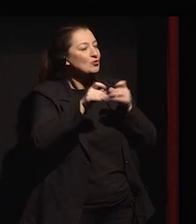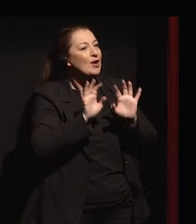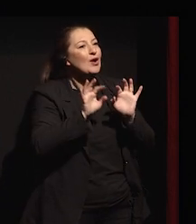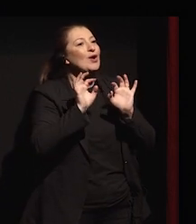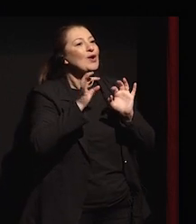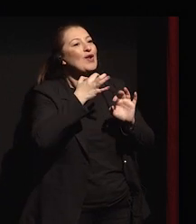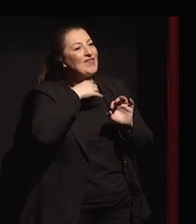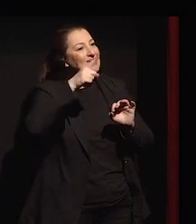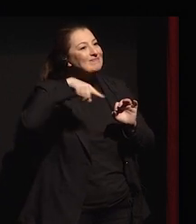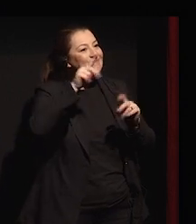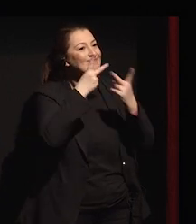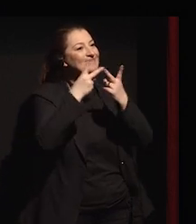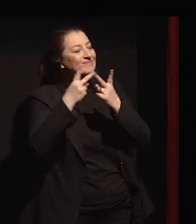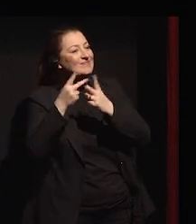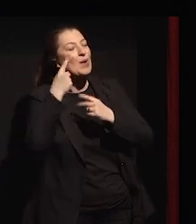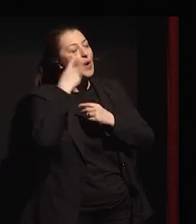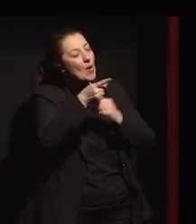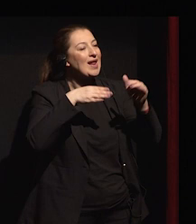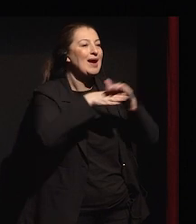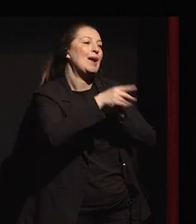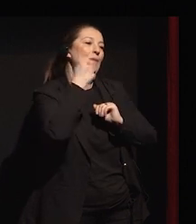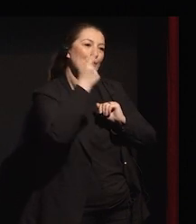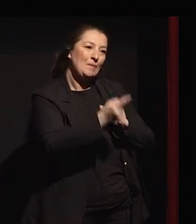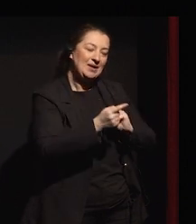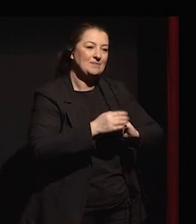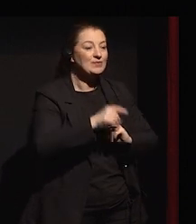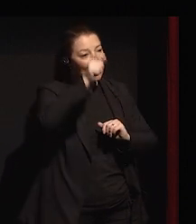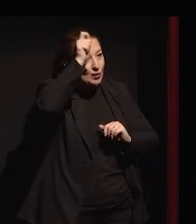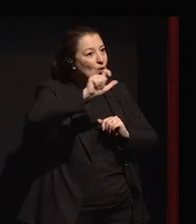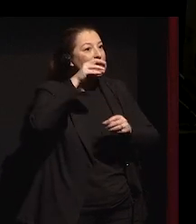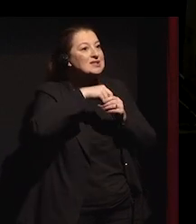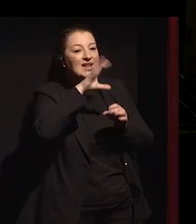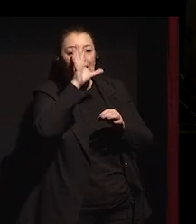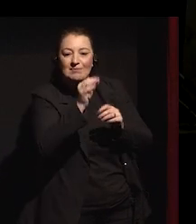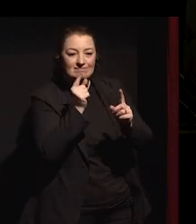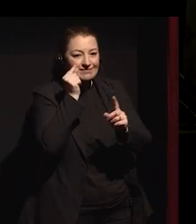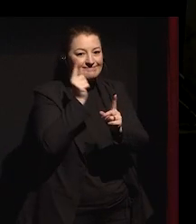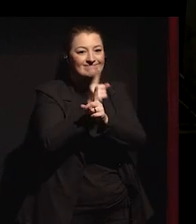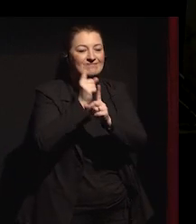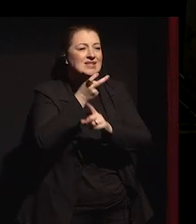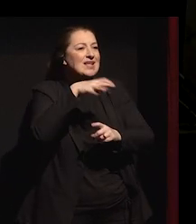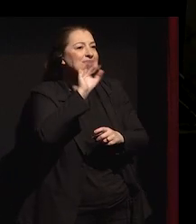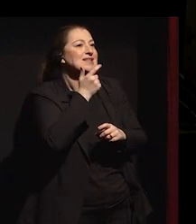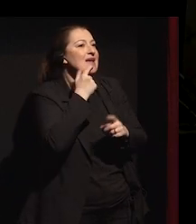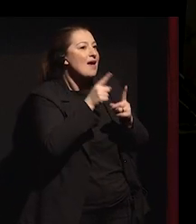to see some of the women that we've worked with over the 80 years in Turkey. So as I say, the British Council's work is all about connections,